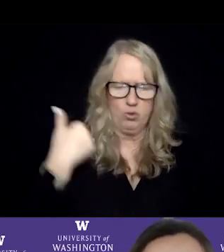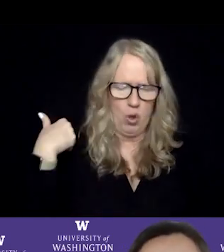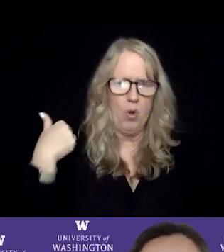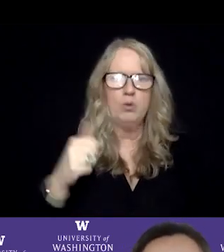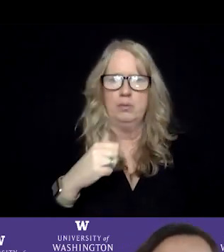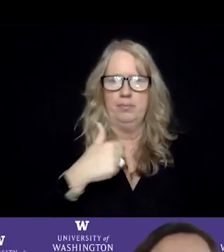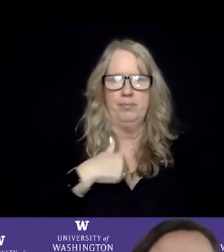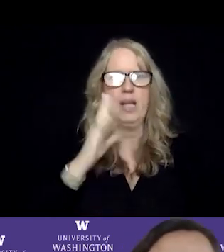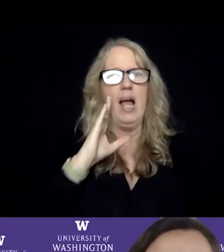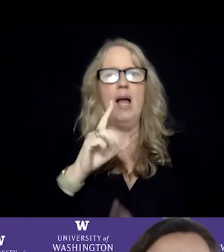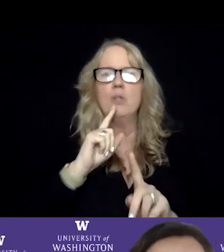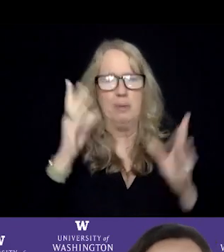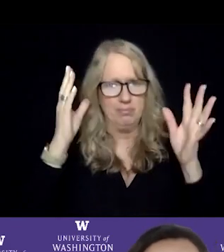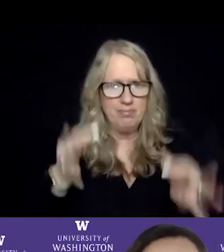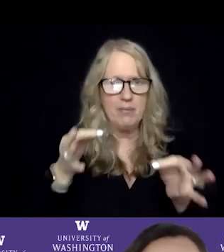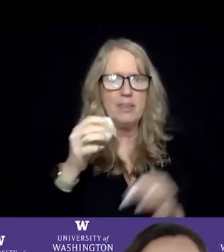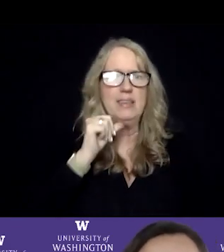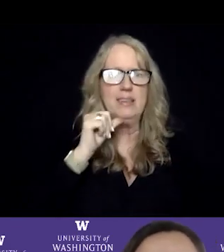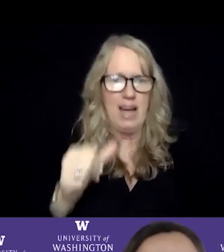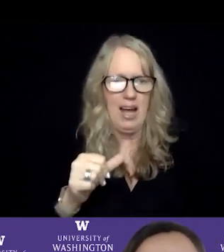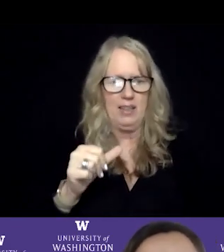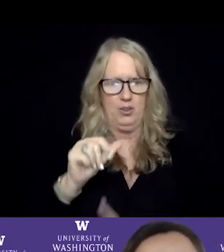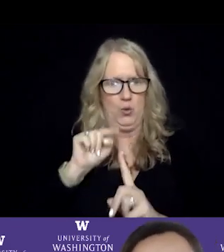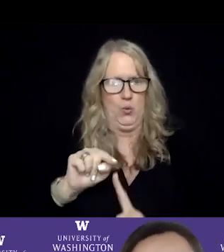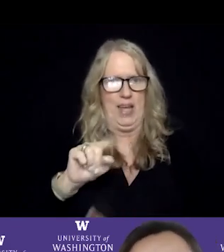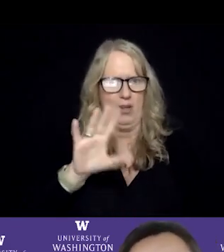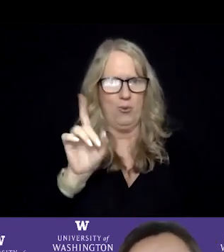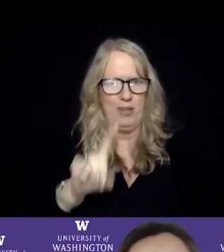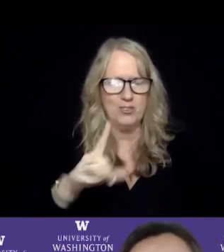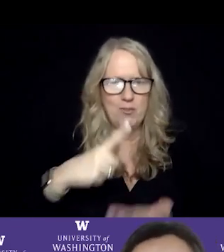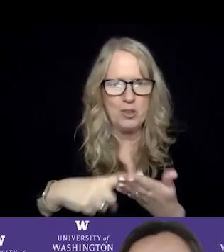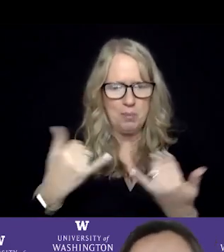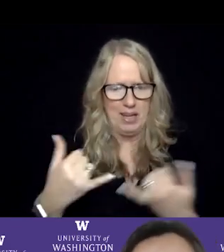RESPONDED DEFINITELY NOT TO HAVE DEBATE QUESTION, AND TODAY I RESPONDED